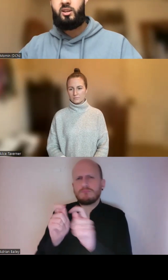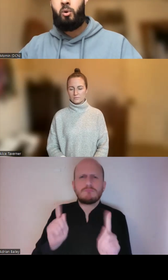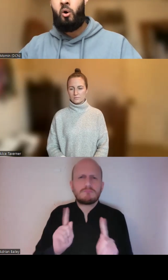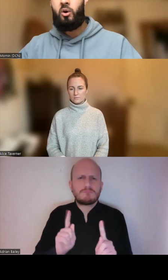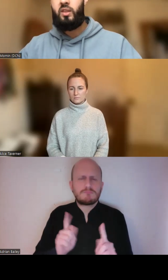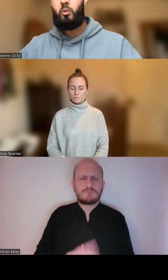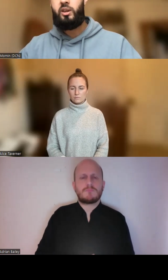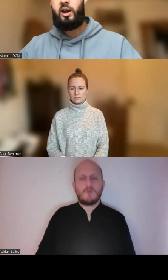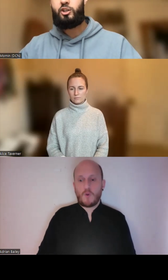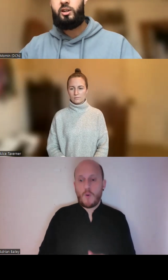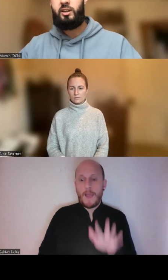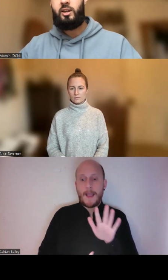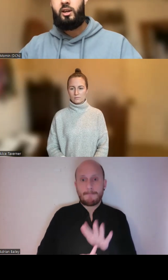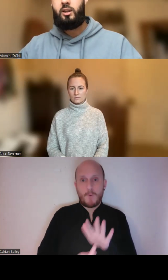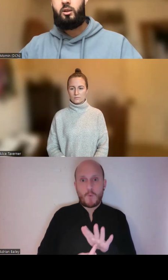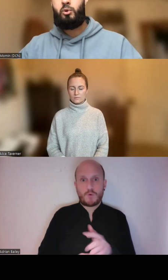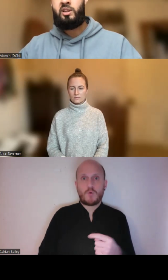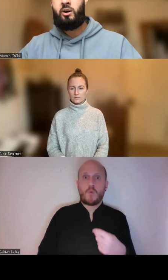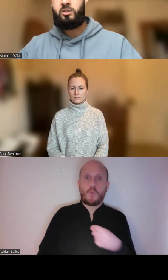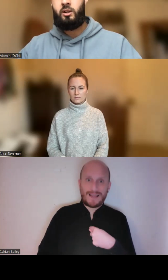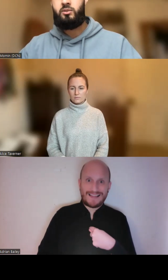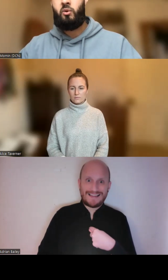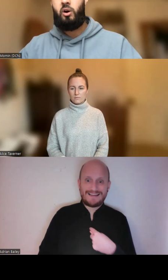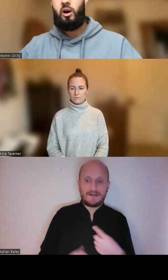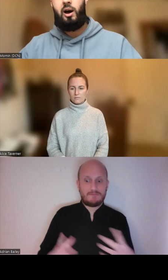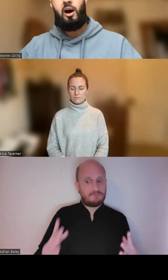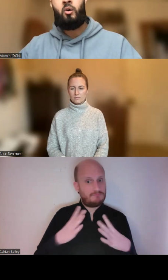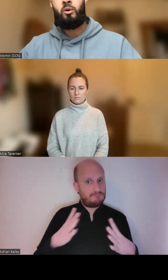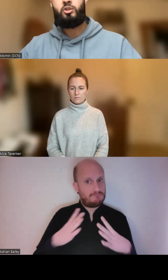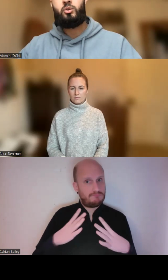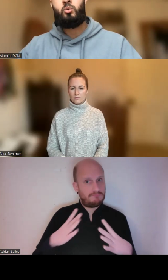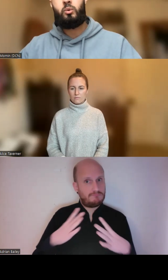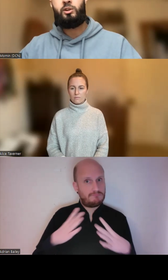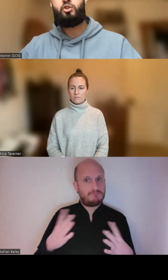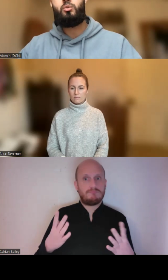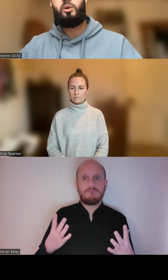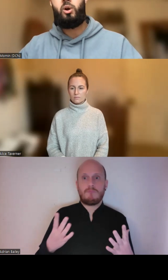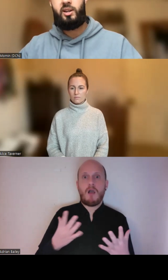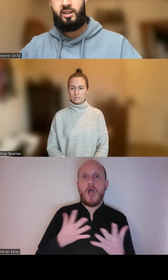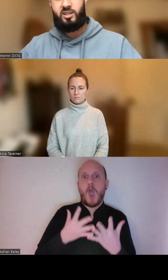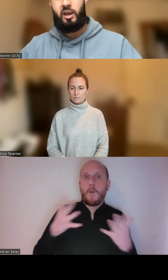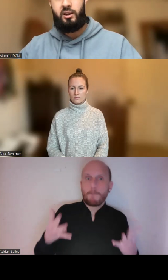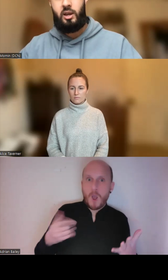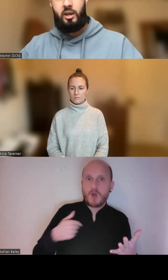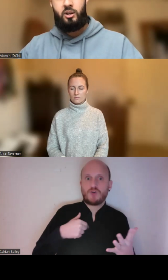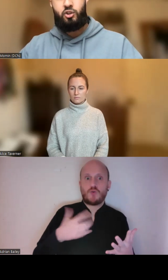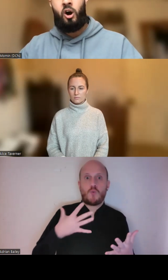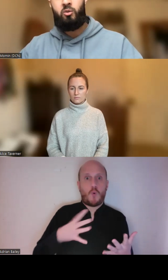It's important that we actually brace ourselves for how much we should be wanting to spend to start off